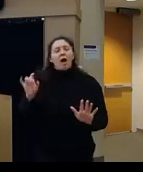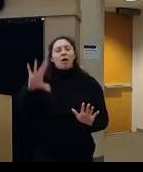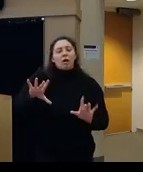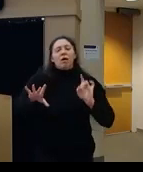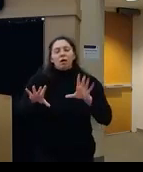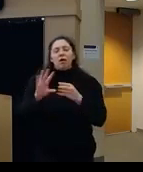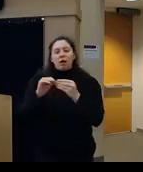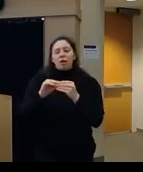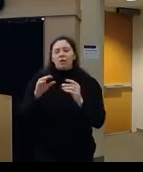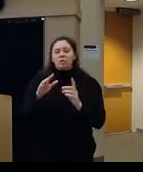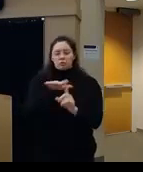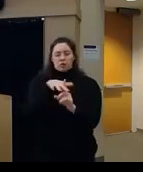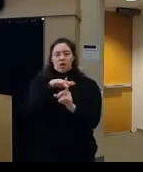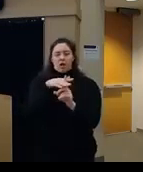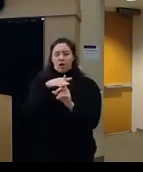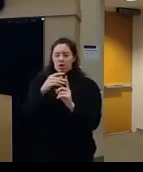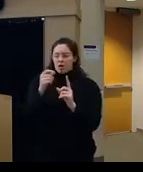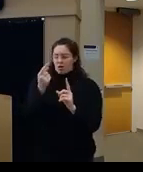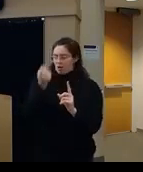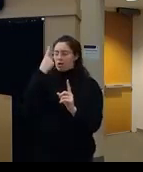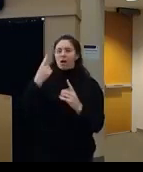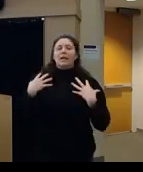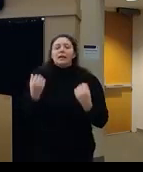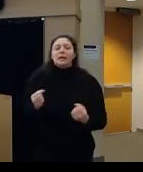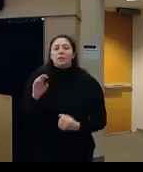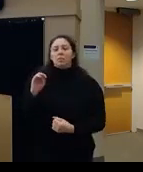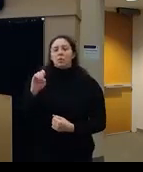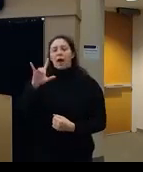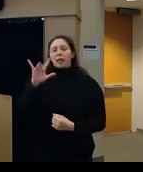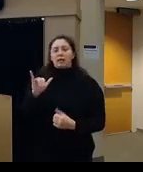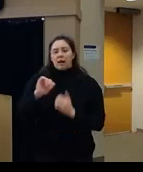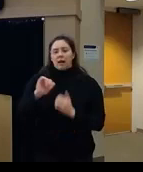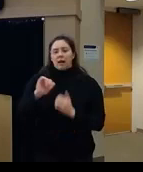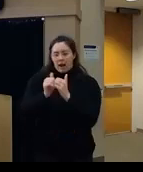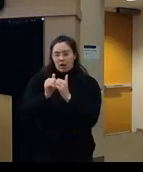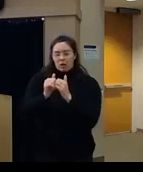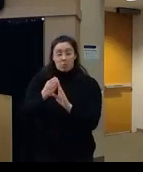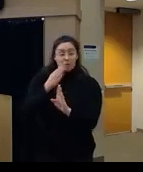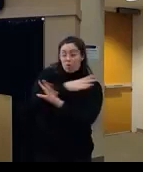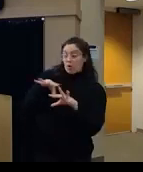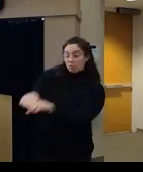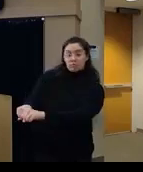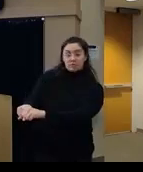know put in context of the healing modalities that existed prior to colonialism and the things that